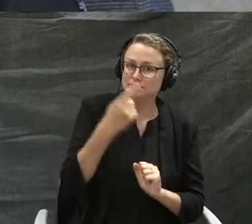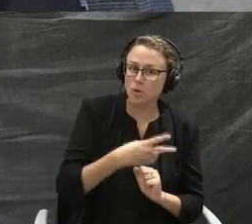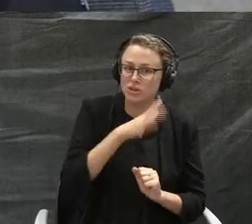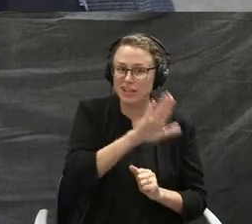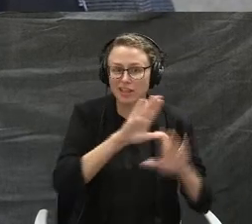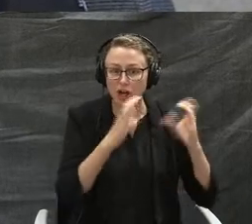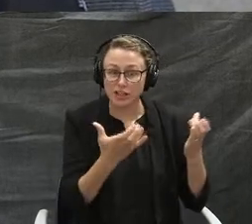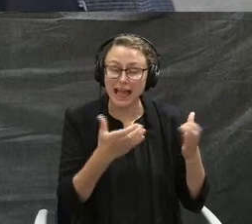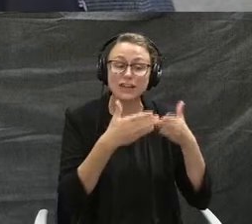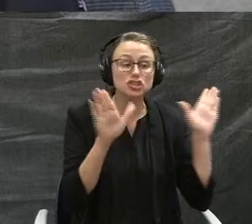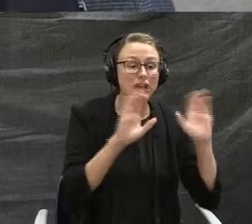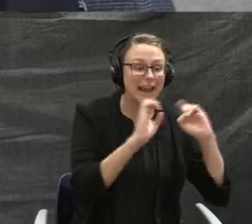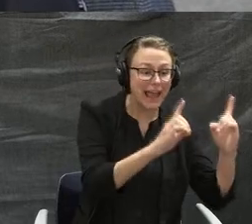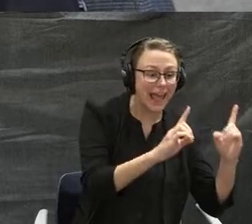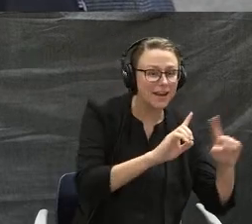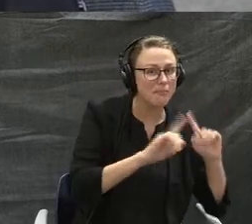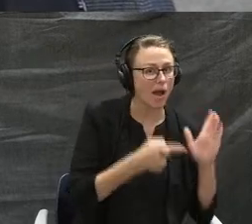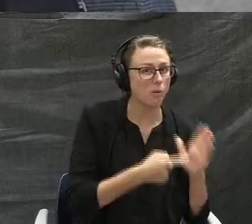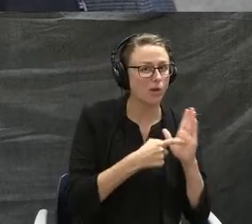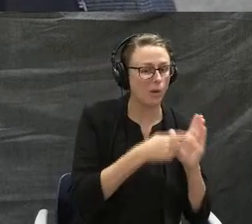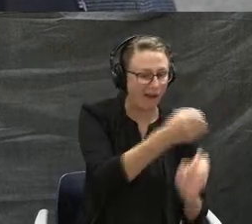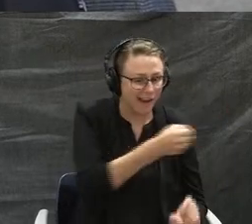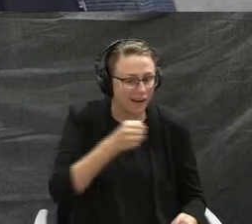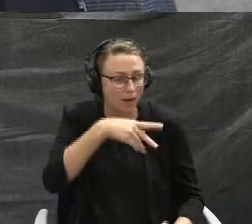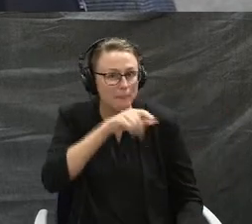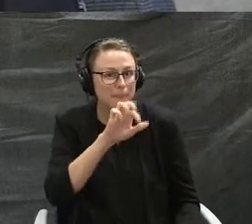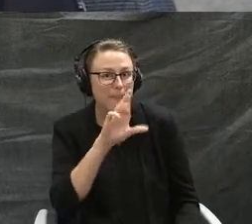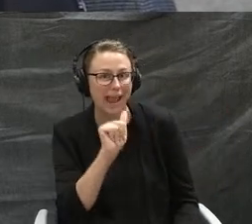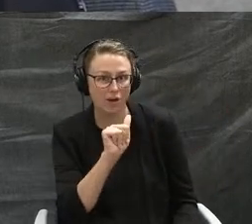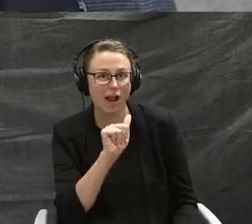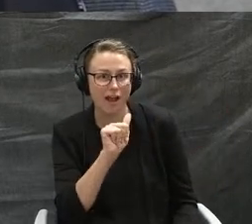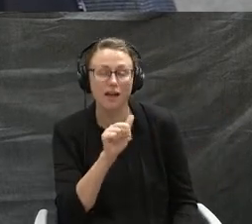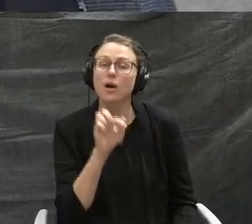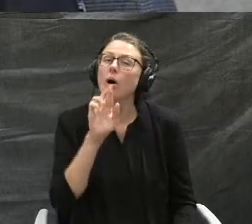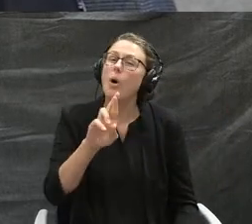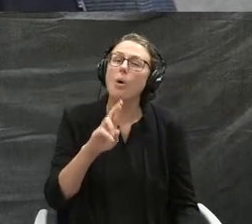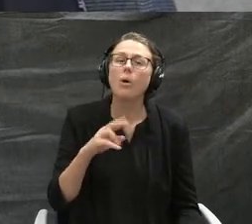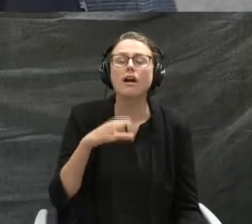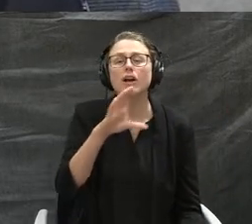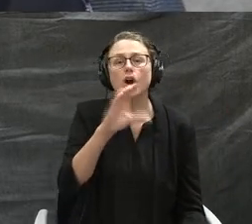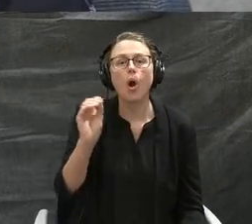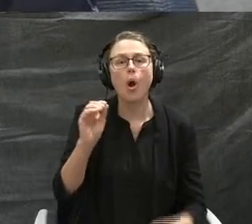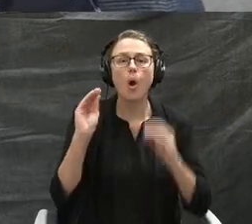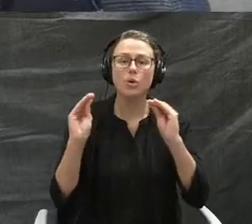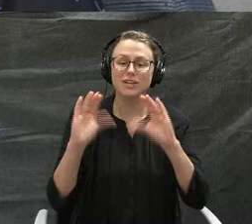Gen Ed but require a para during these classes and Oraco taught class with more assistance.